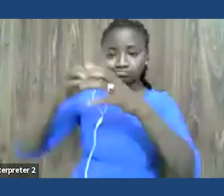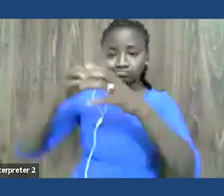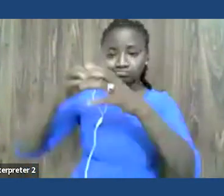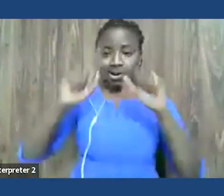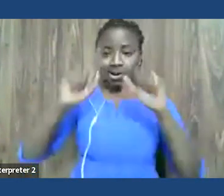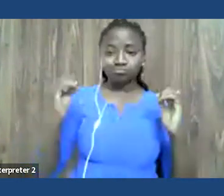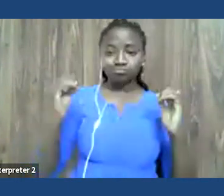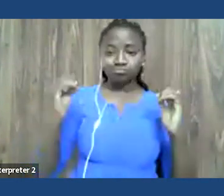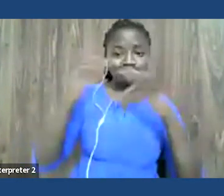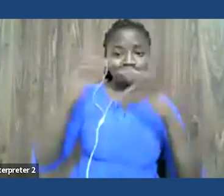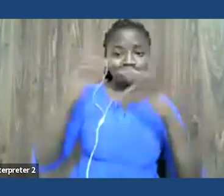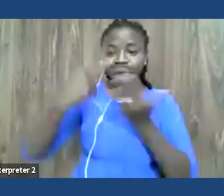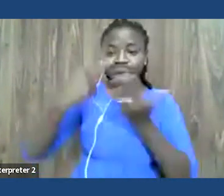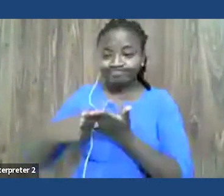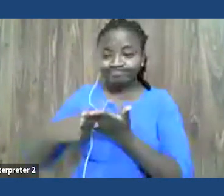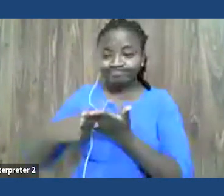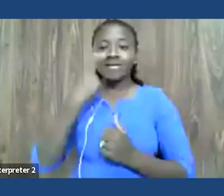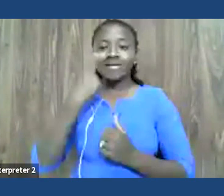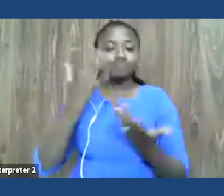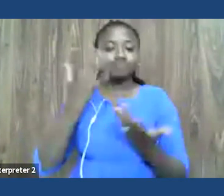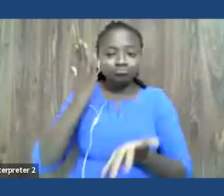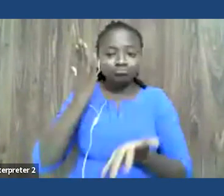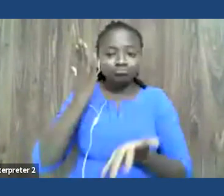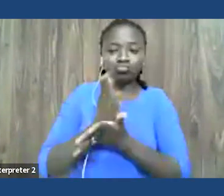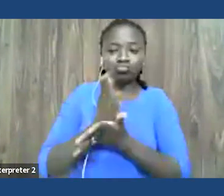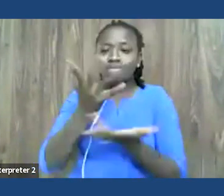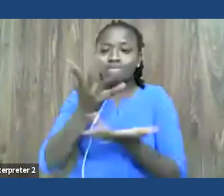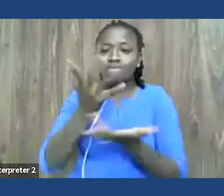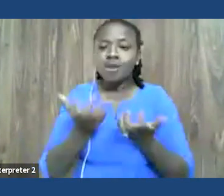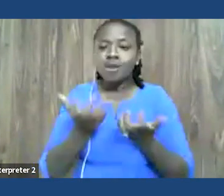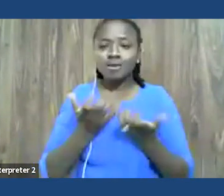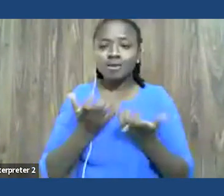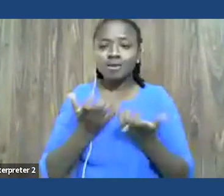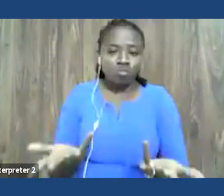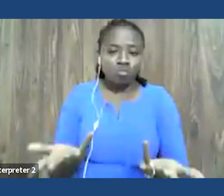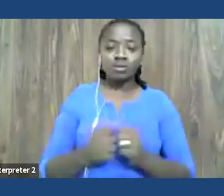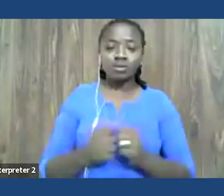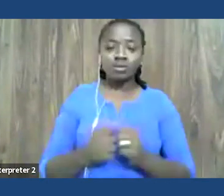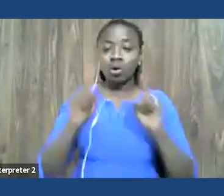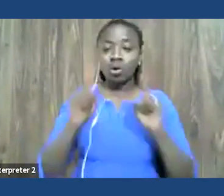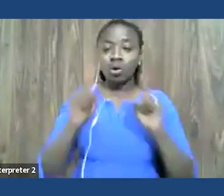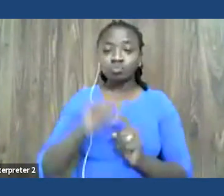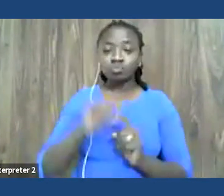Corporations can also support older persons' human rights by supporting Social Security